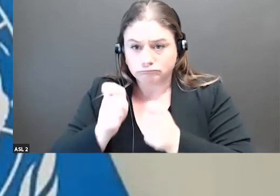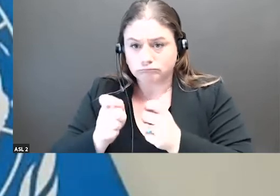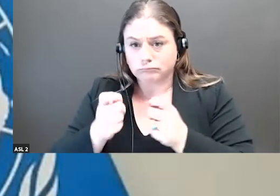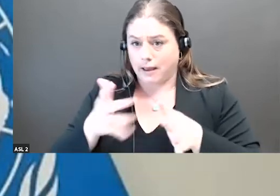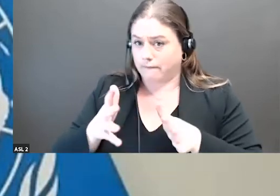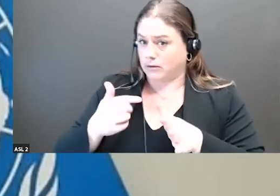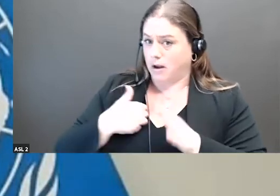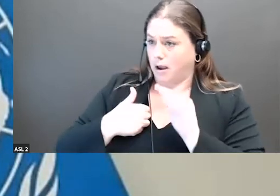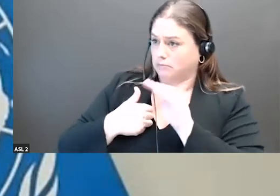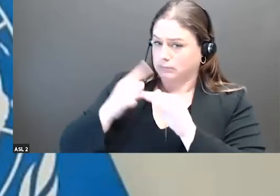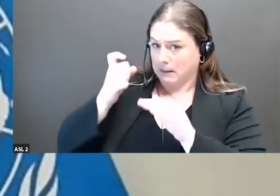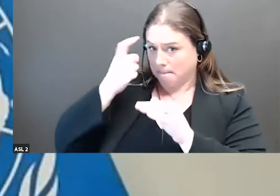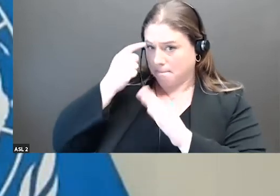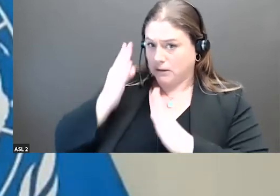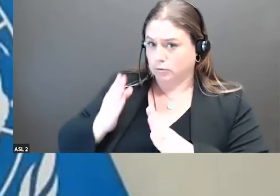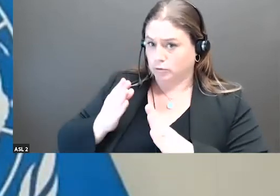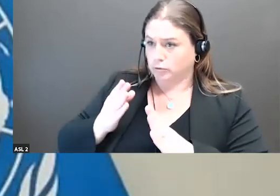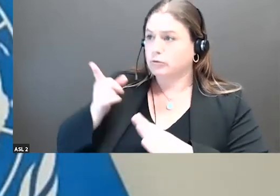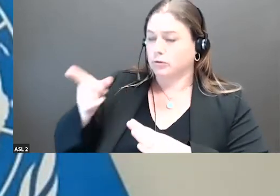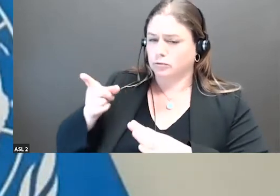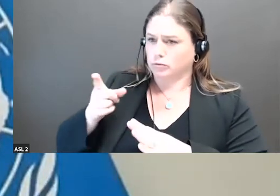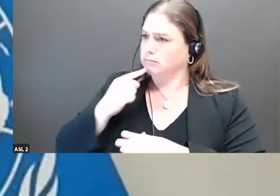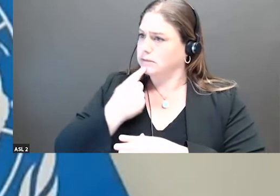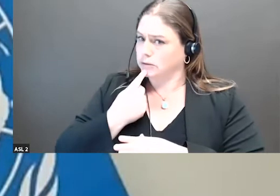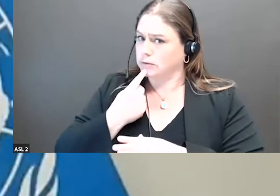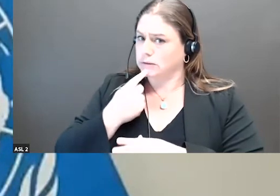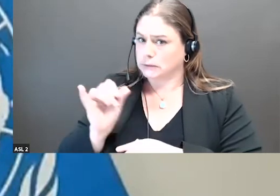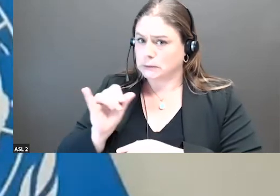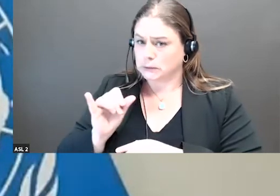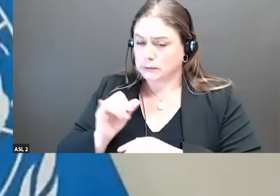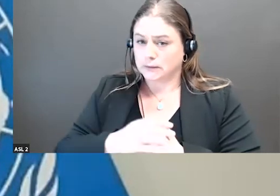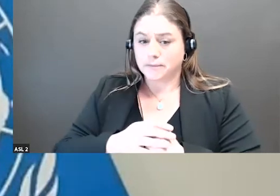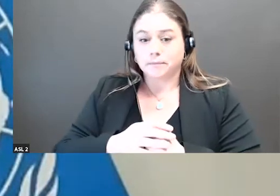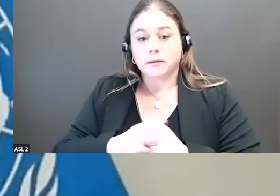I can tell you she's very serious about it. Your strategy, which you created in